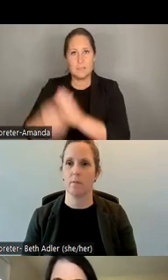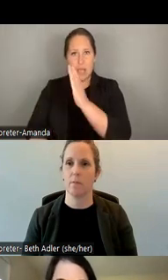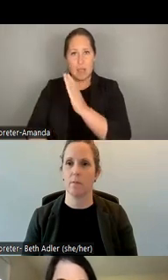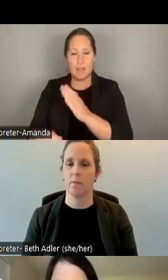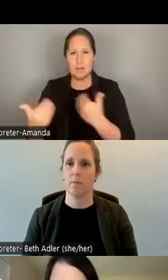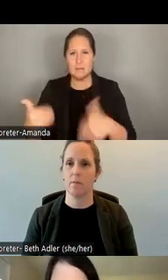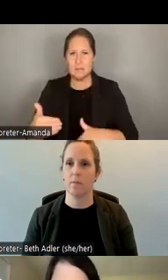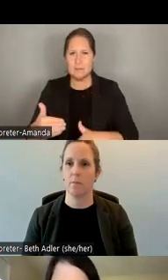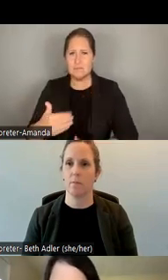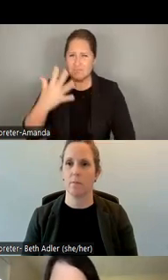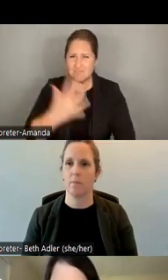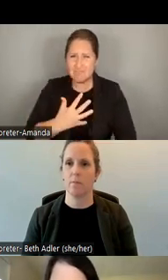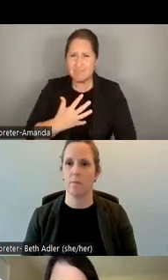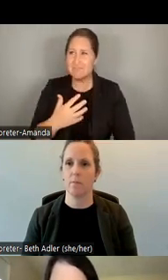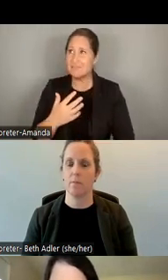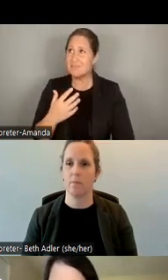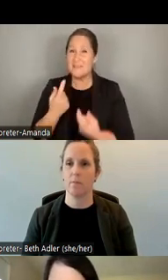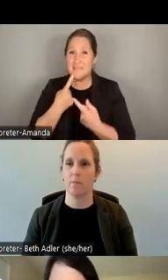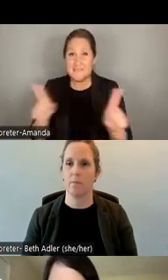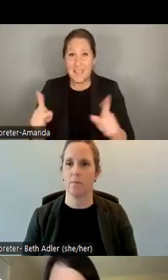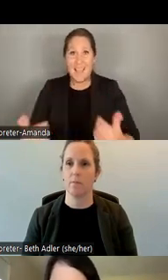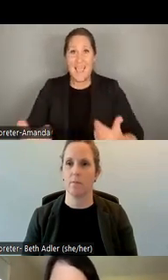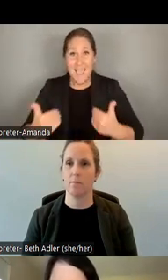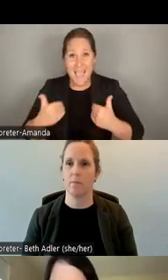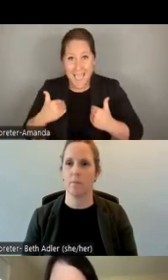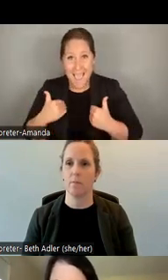he finally gets the dignity and rest that he deserves and then loses his life in housing